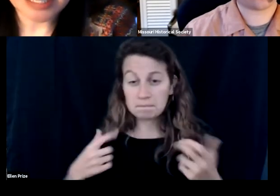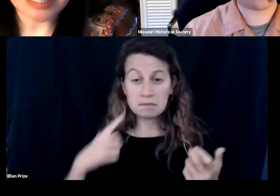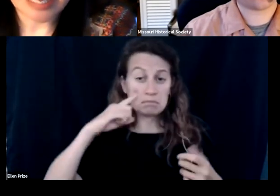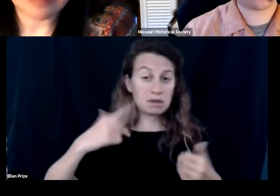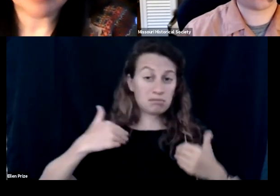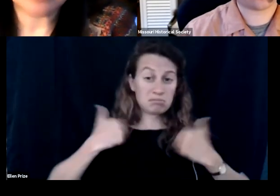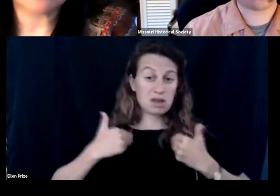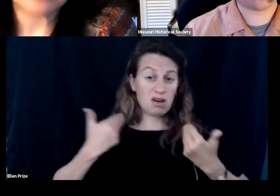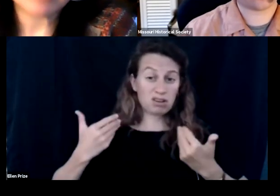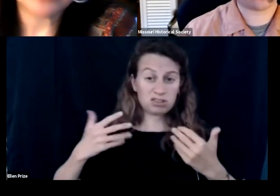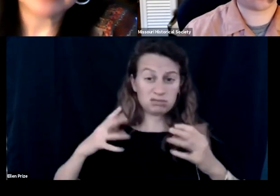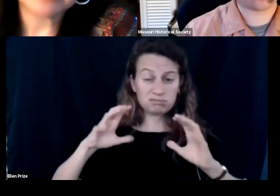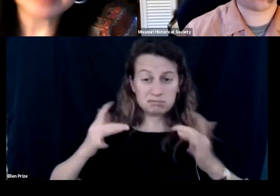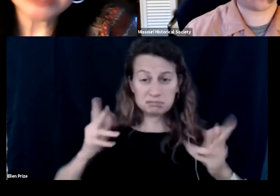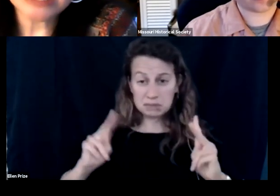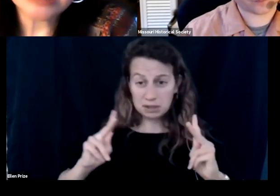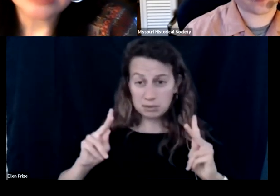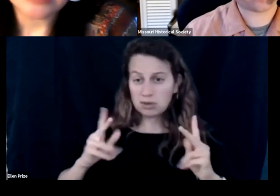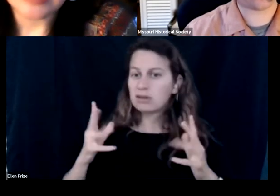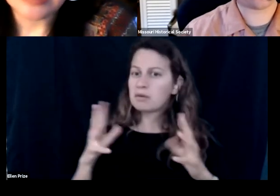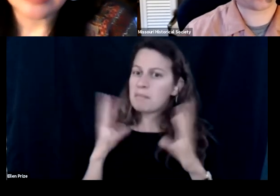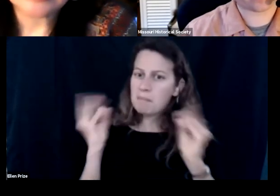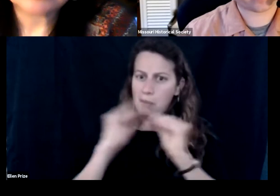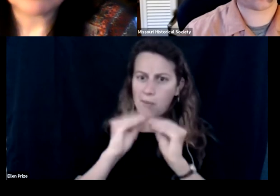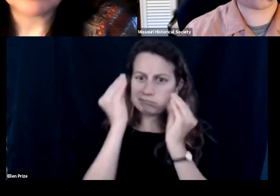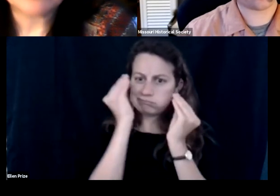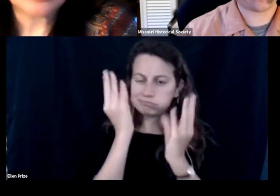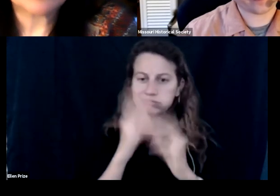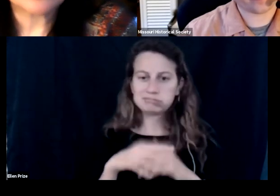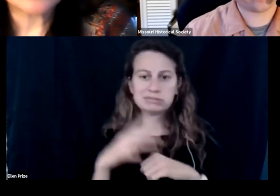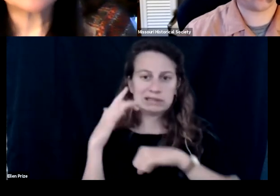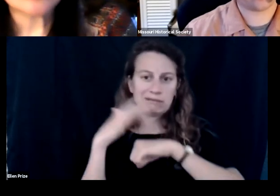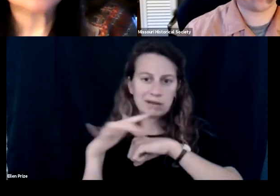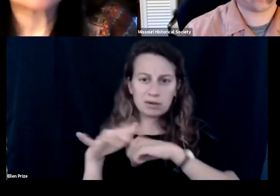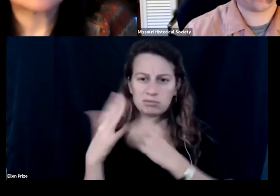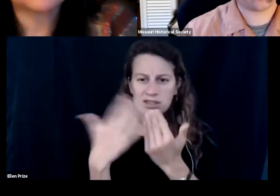the word kind of a suspension of the regular rule of law, right. And it was sort of like, well, if you're Muslim, and you look